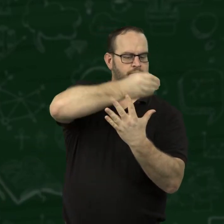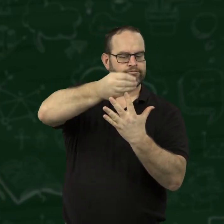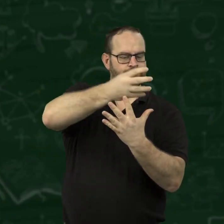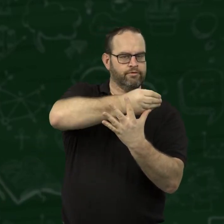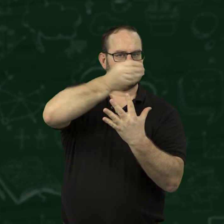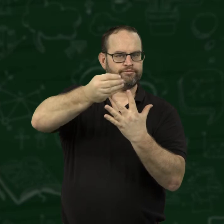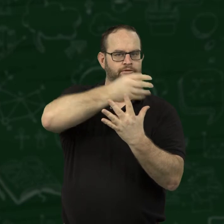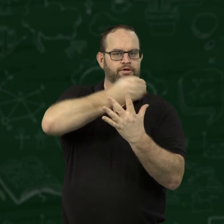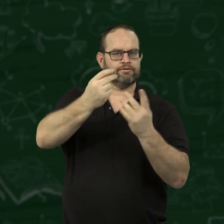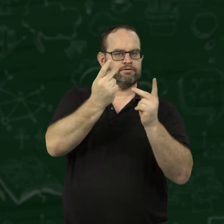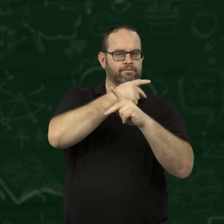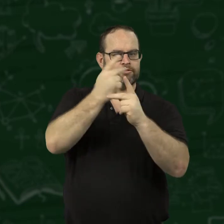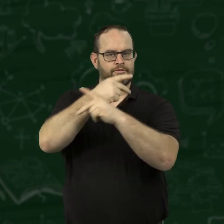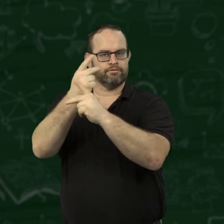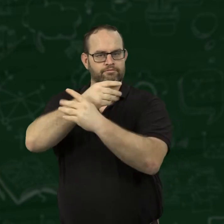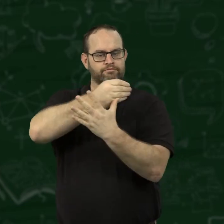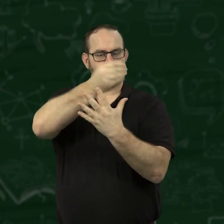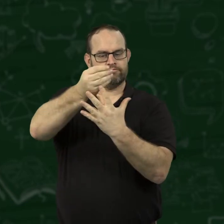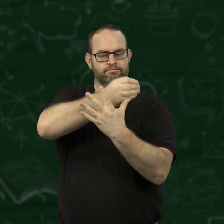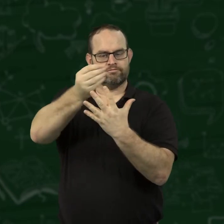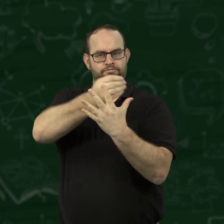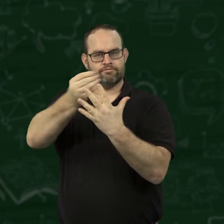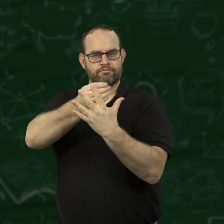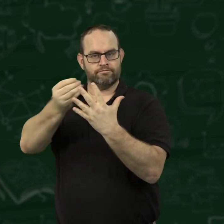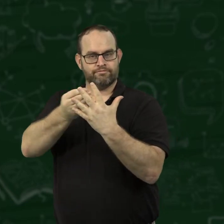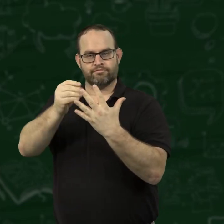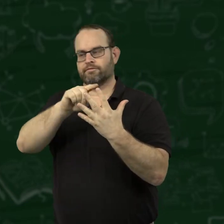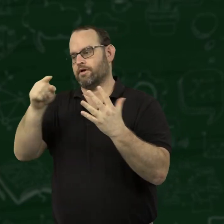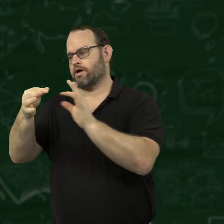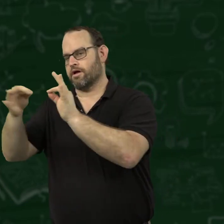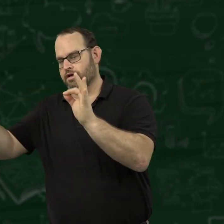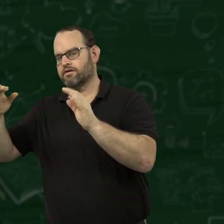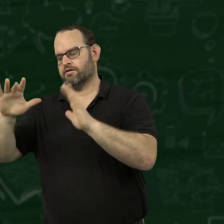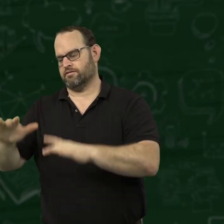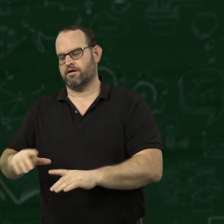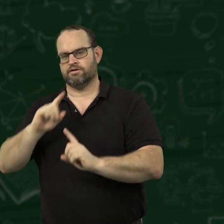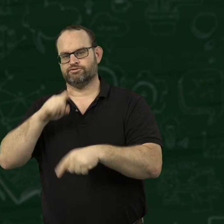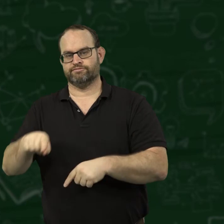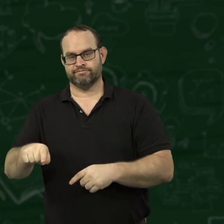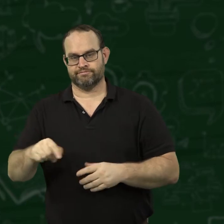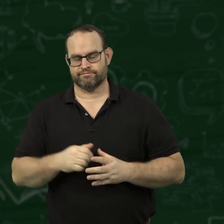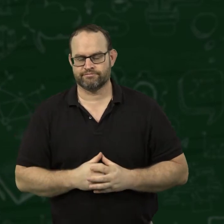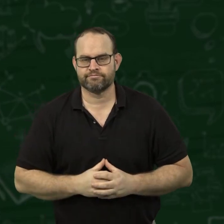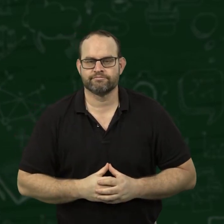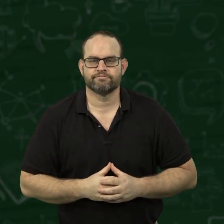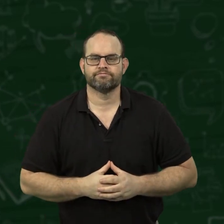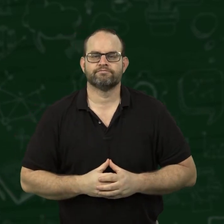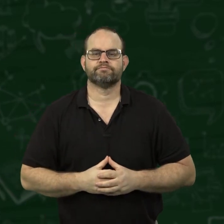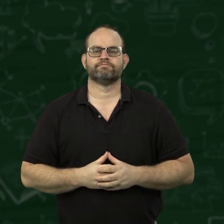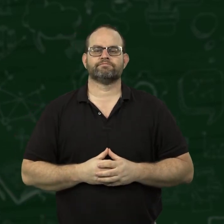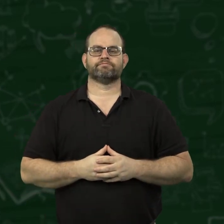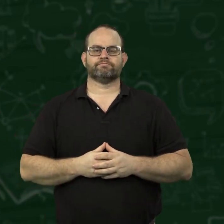Multiply the number outside the parentheses by each number inside the parentheses and then solve.